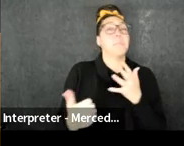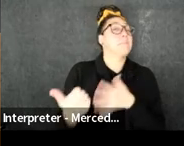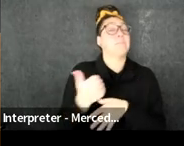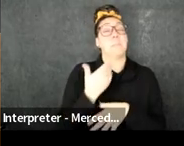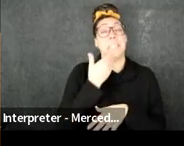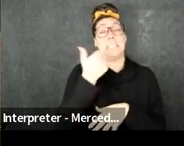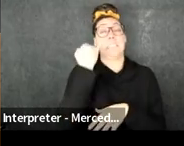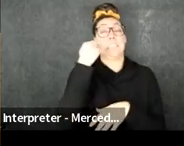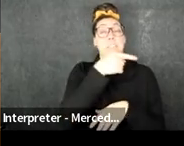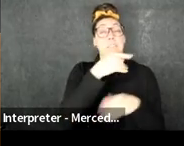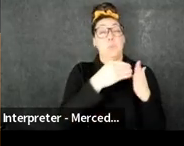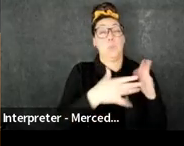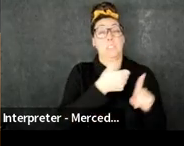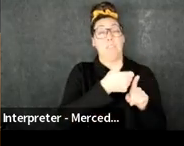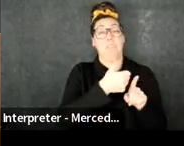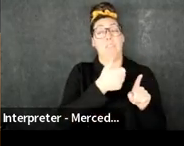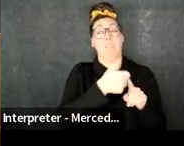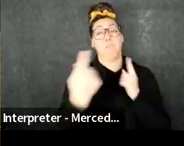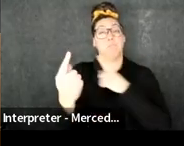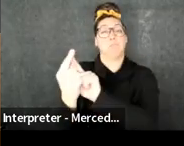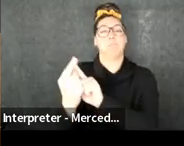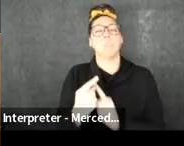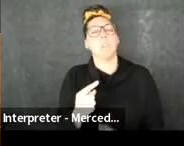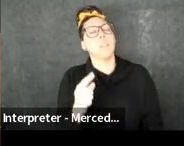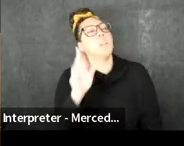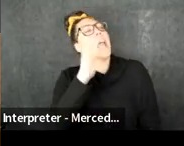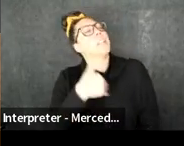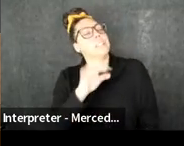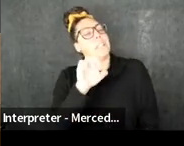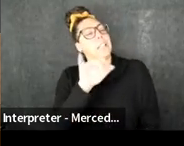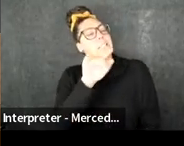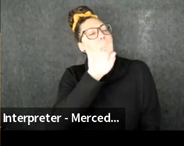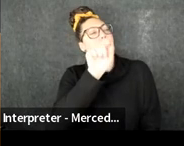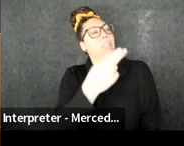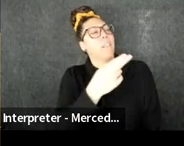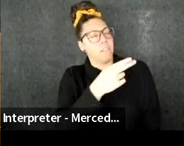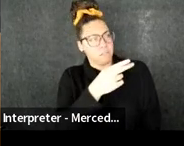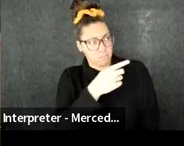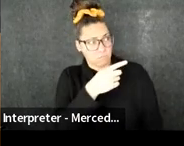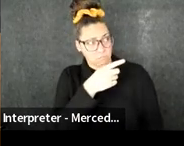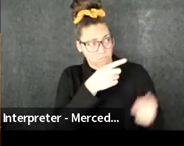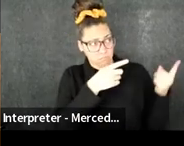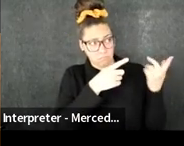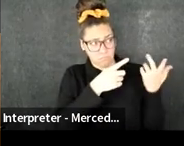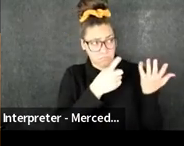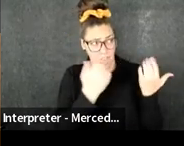I was this is Elizabeth. I was going to ask and say, how often do you find that actually happening that the student will self-refer?